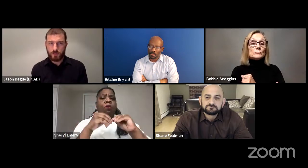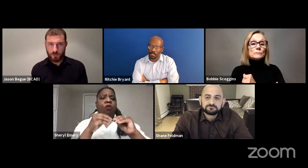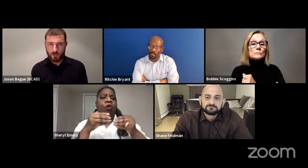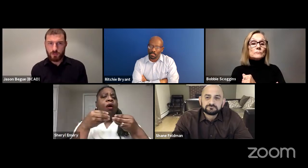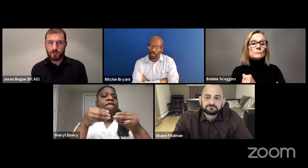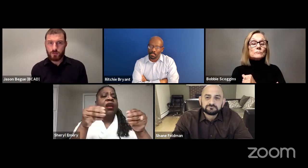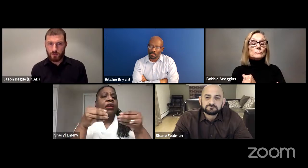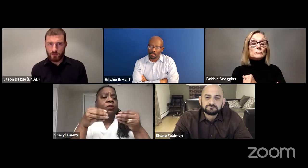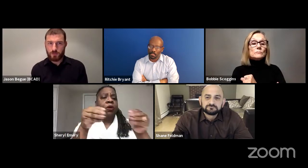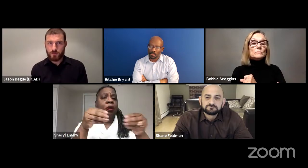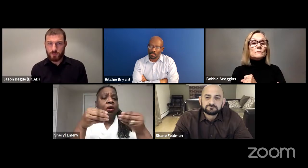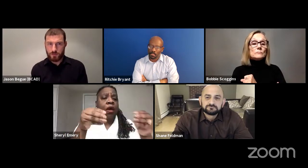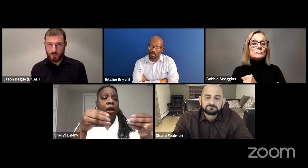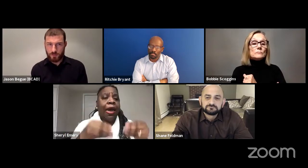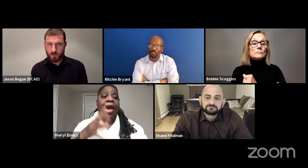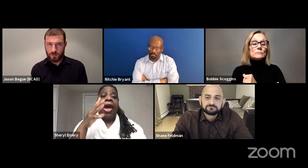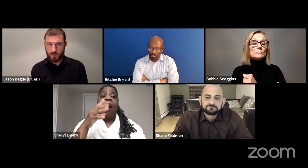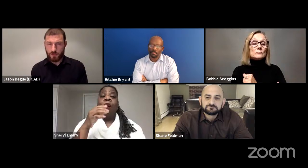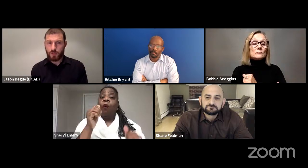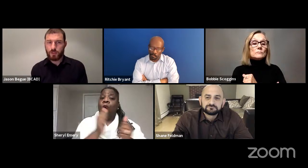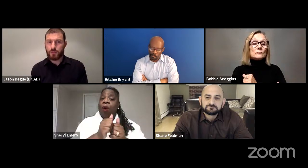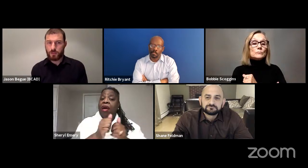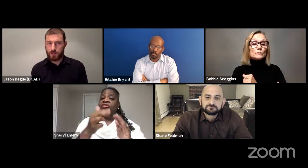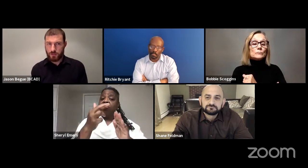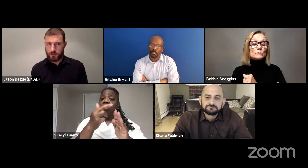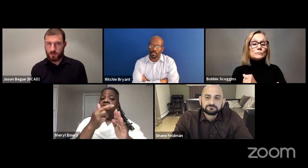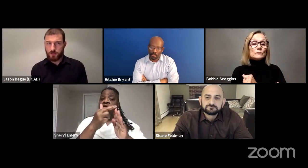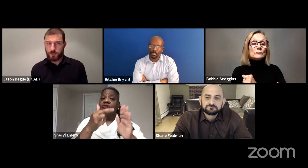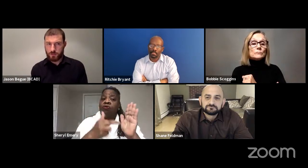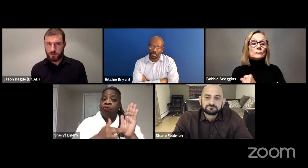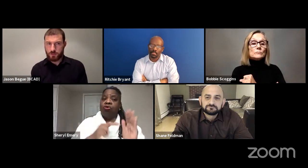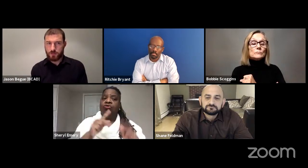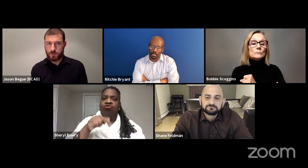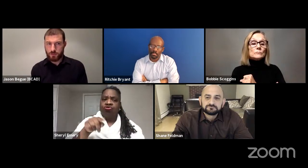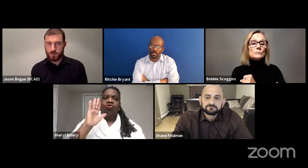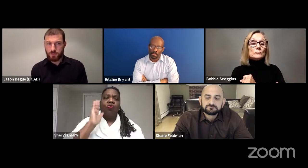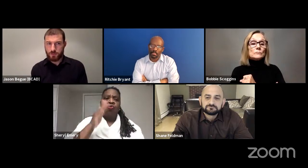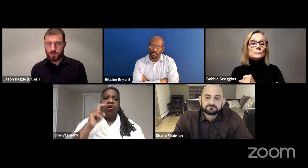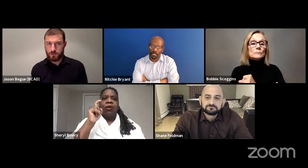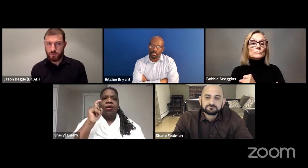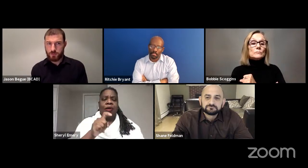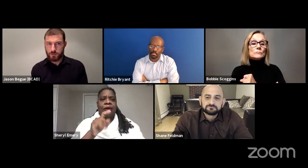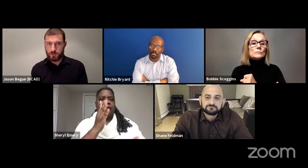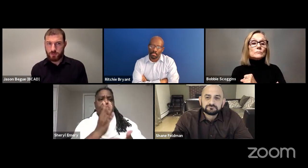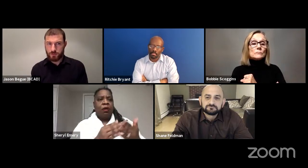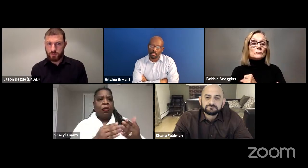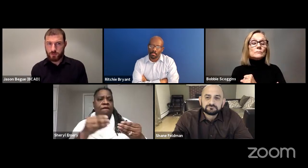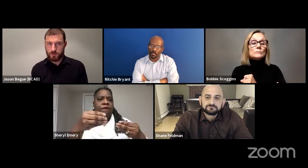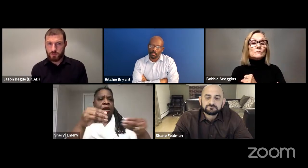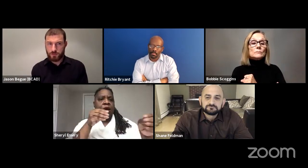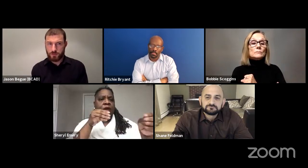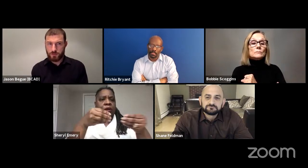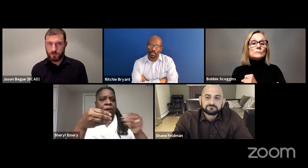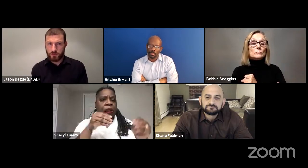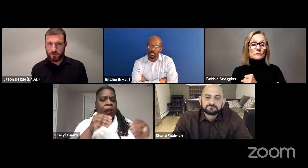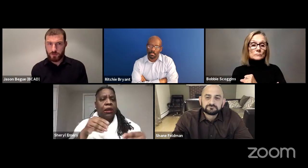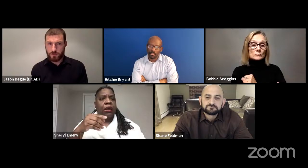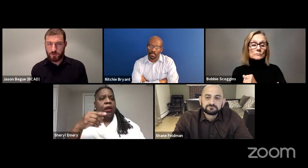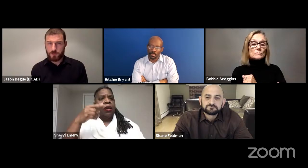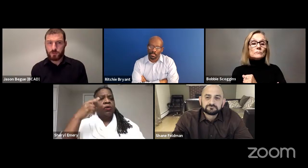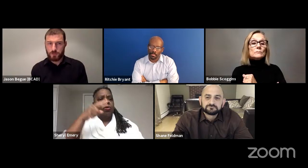strict and have the most built in flexibility. And with regulations, there needs to be some